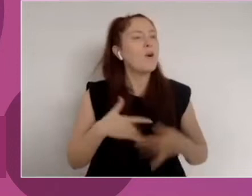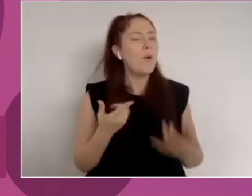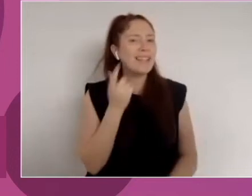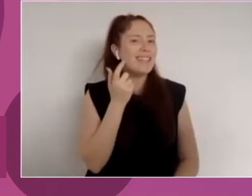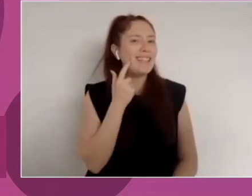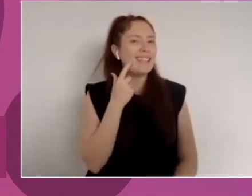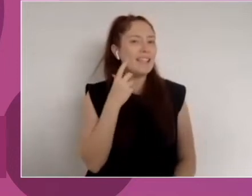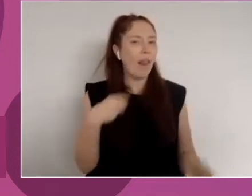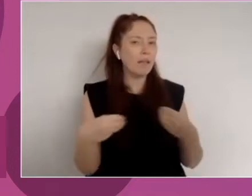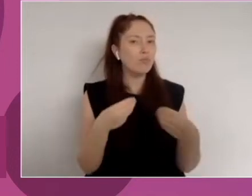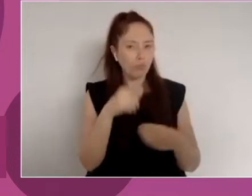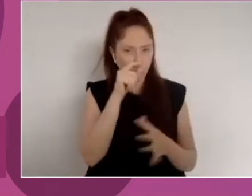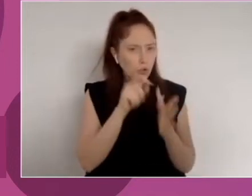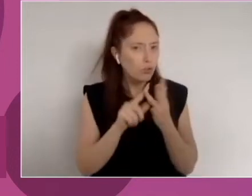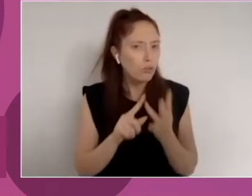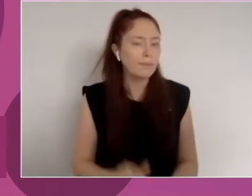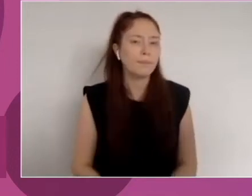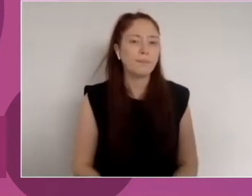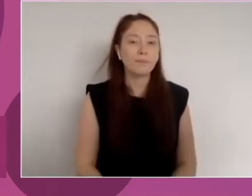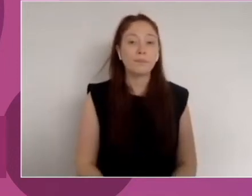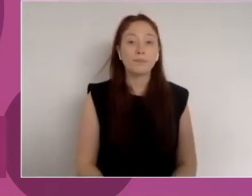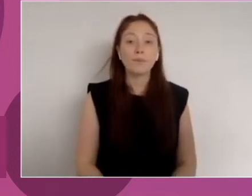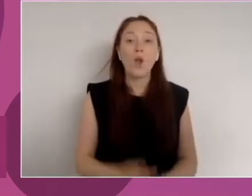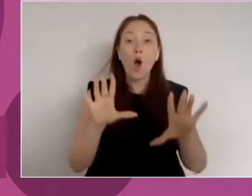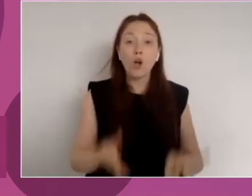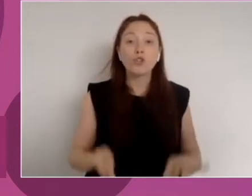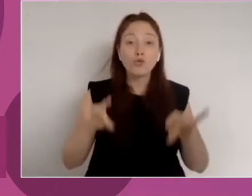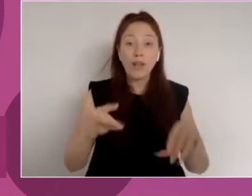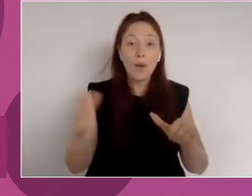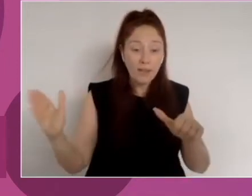Out of interest, Australia happened to be the first of the countries in the world to come